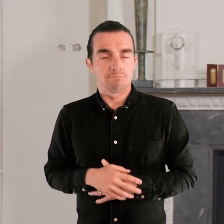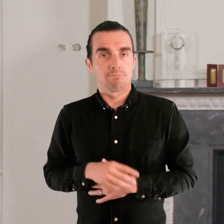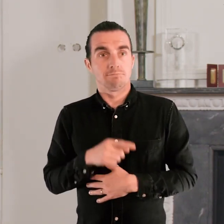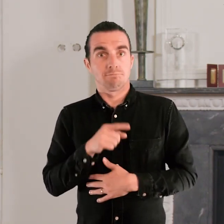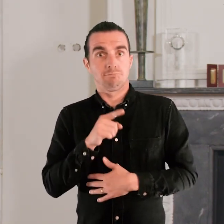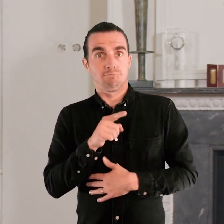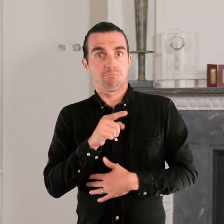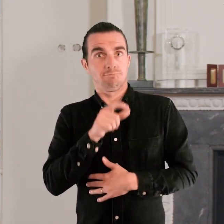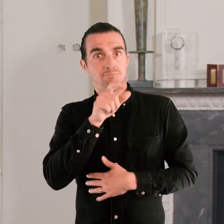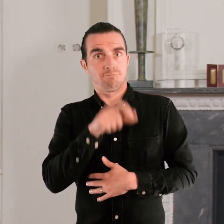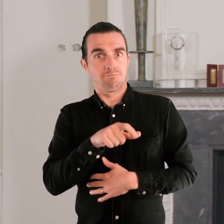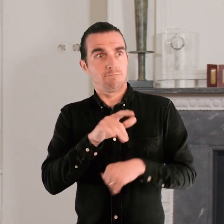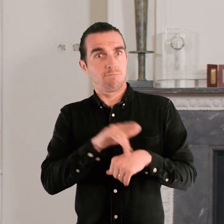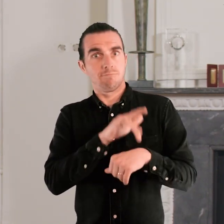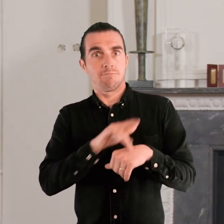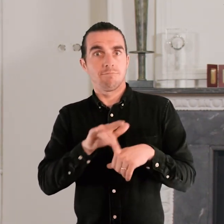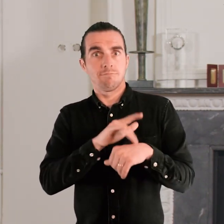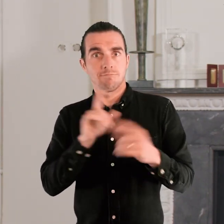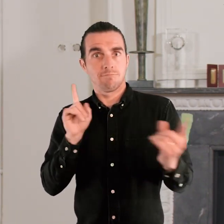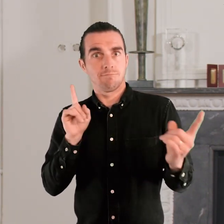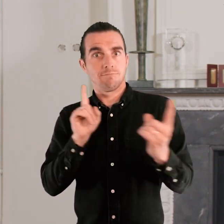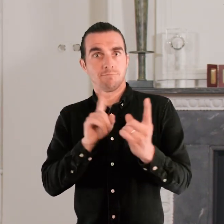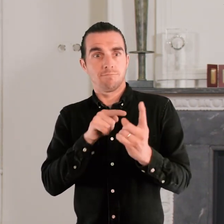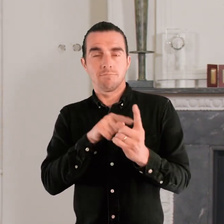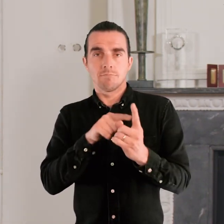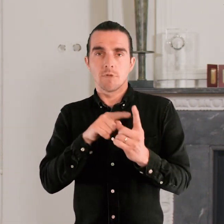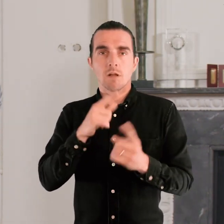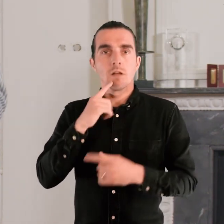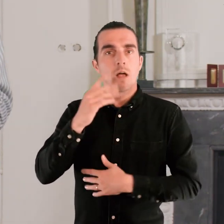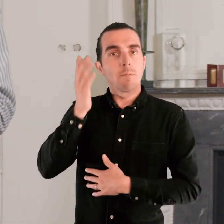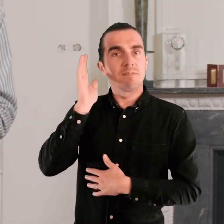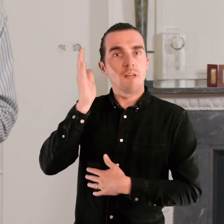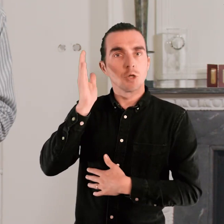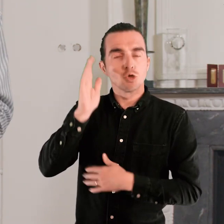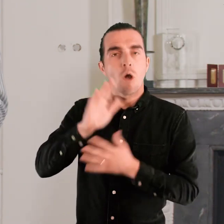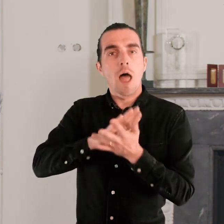the other one is another of the central characters in the play, Professor Higgins,